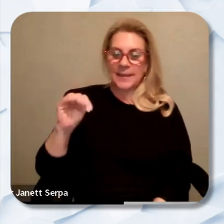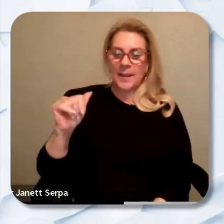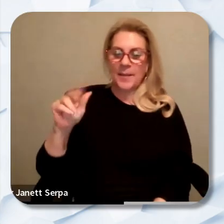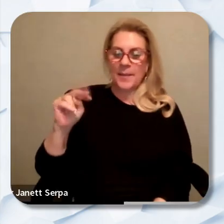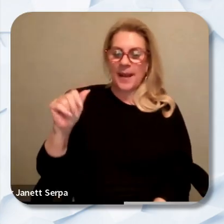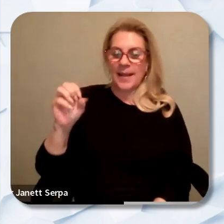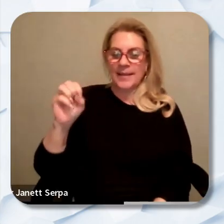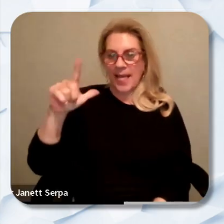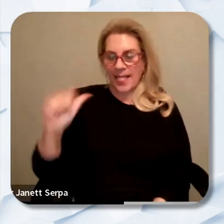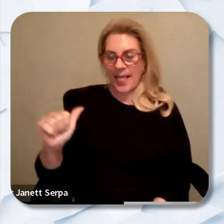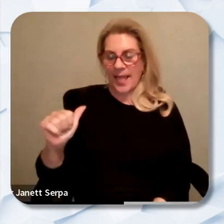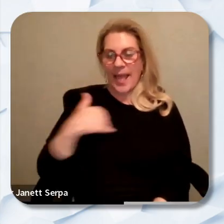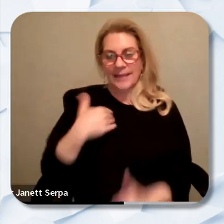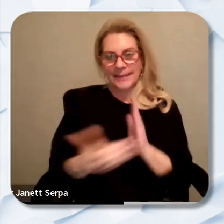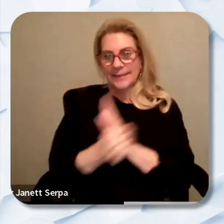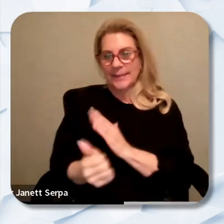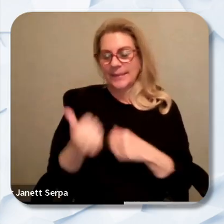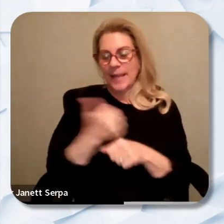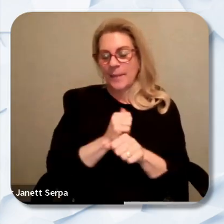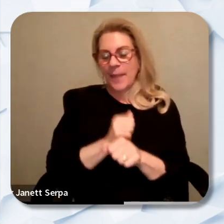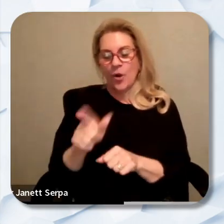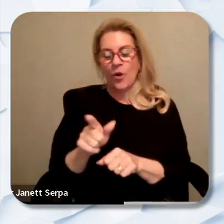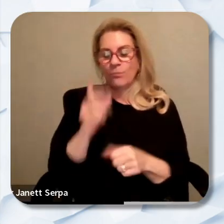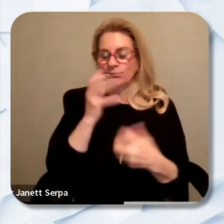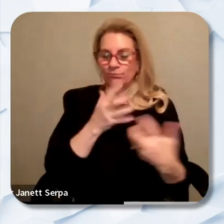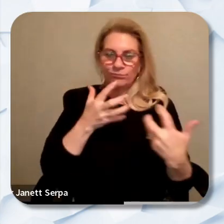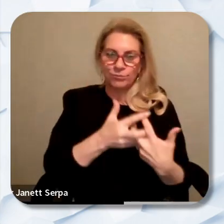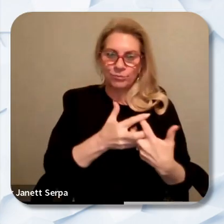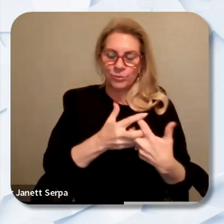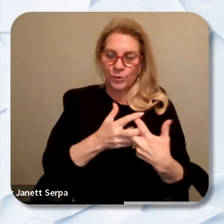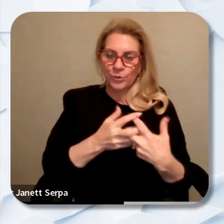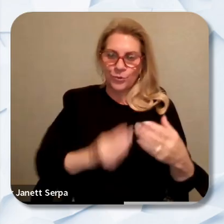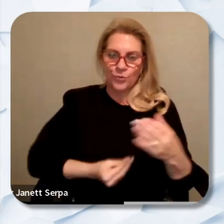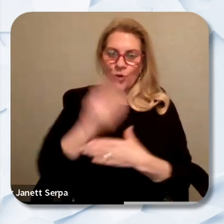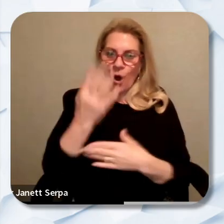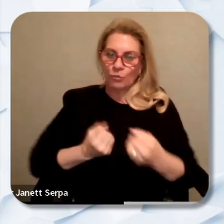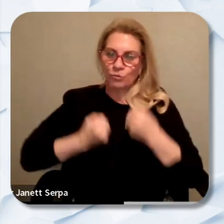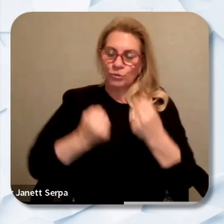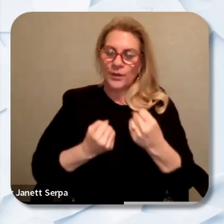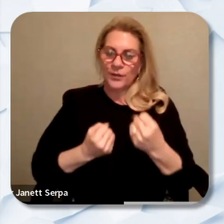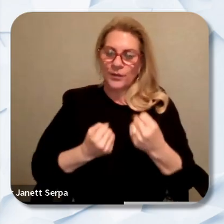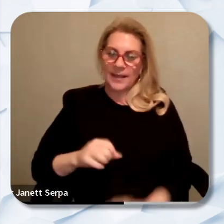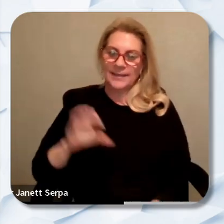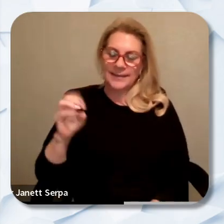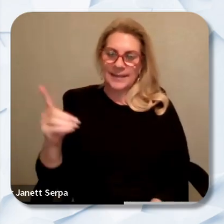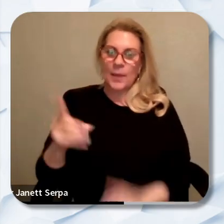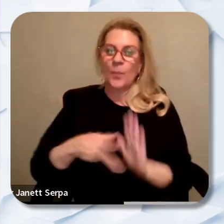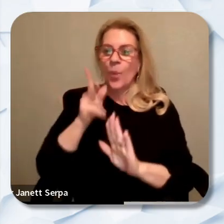skills that make her especially well-suited to grow and strengthen the ECE programs and ensuring